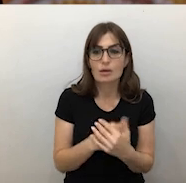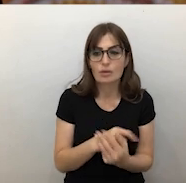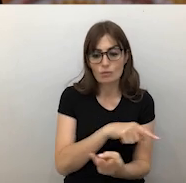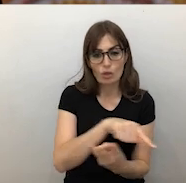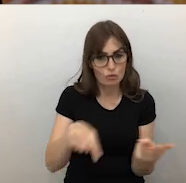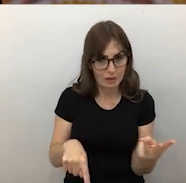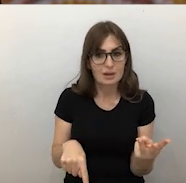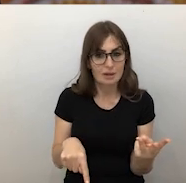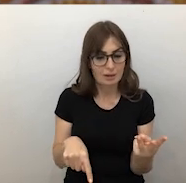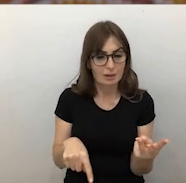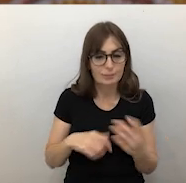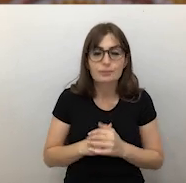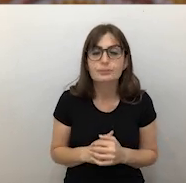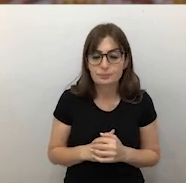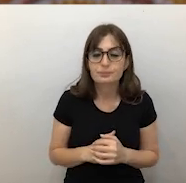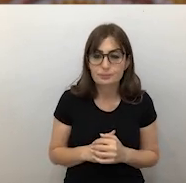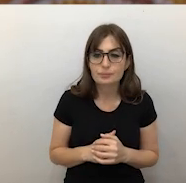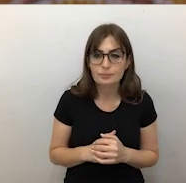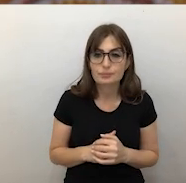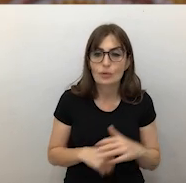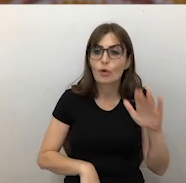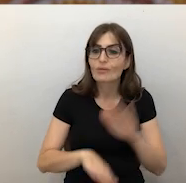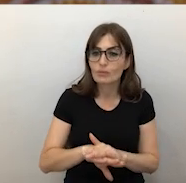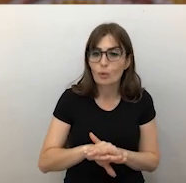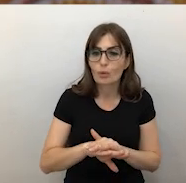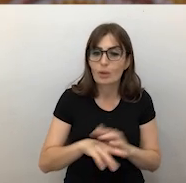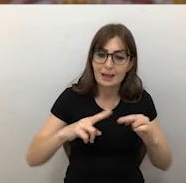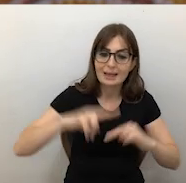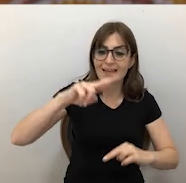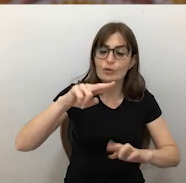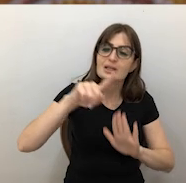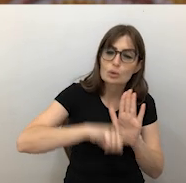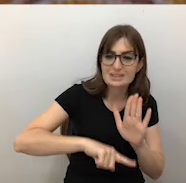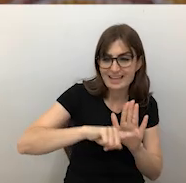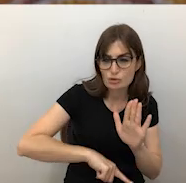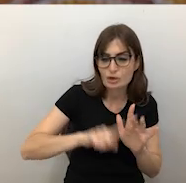activities, investing activities, and financing activities, you get the total increase